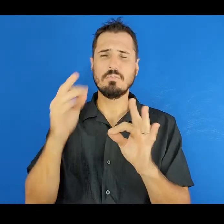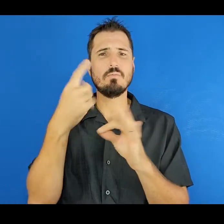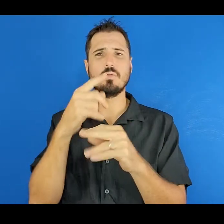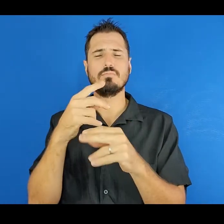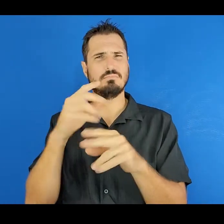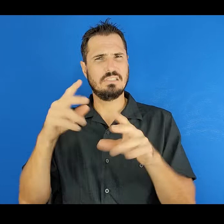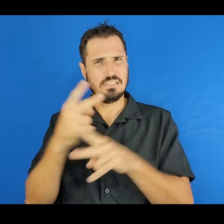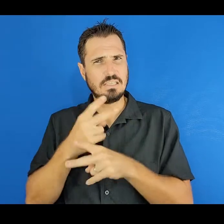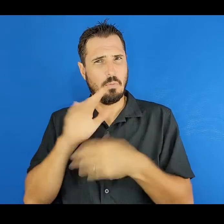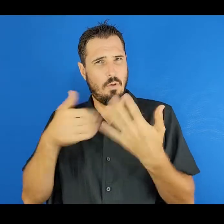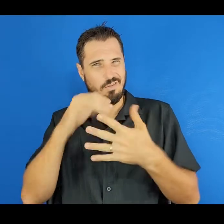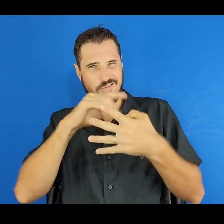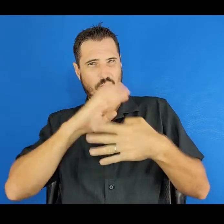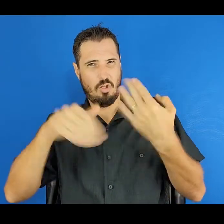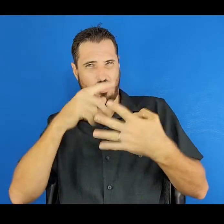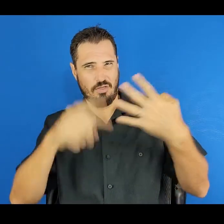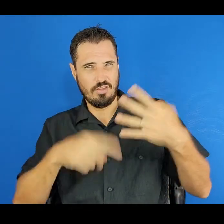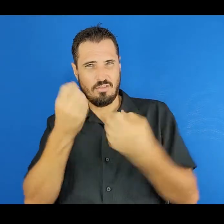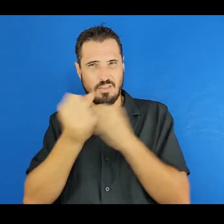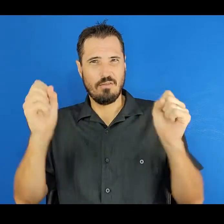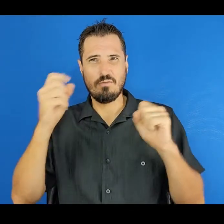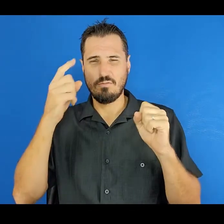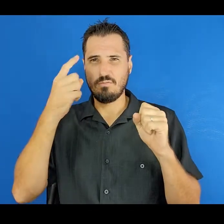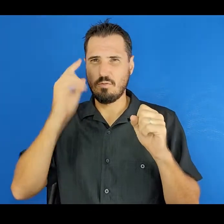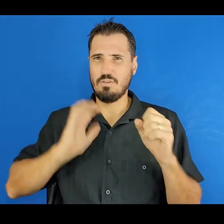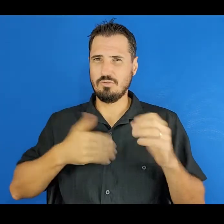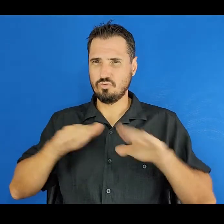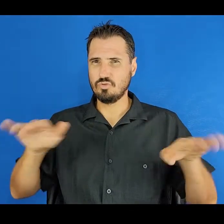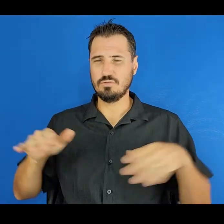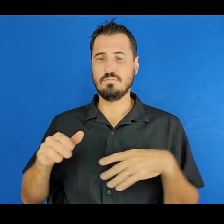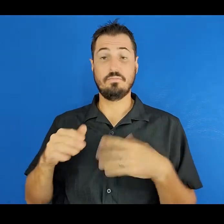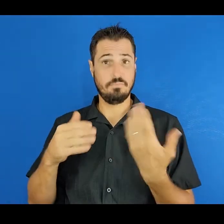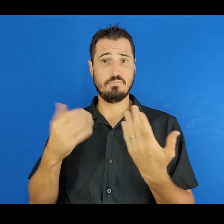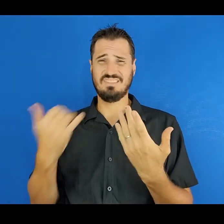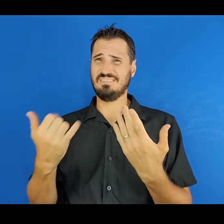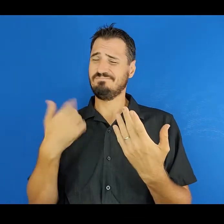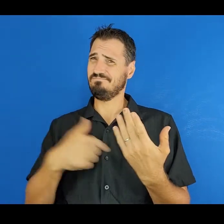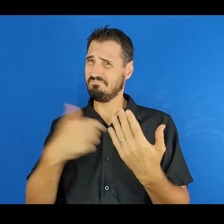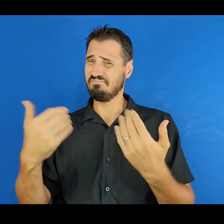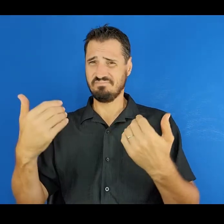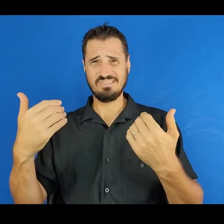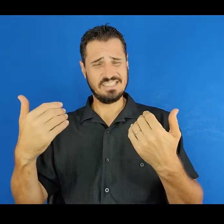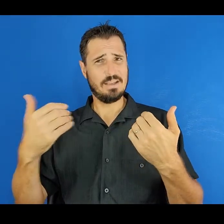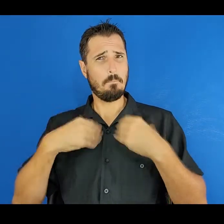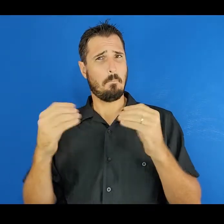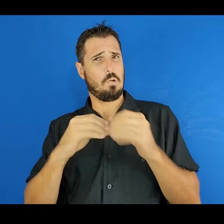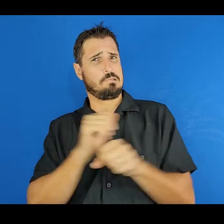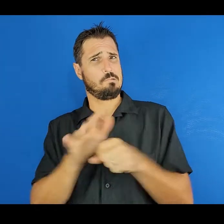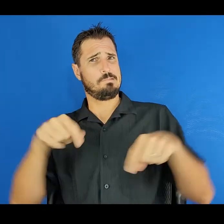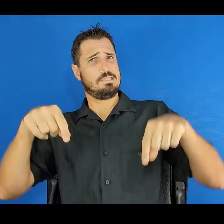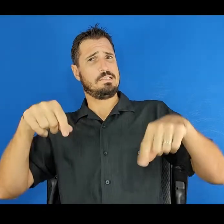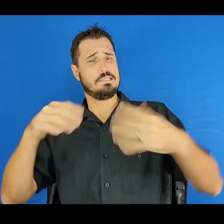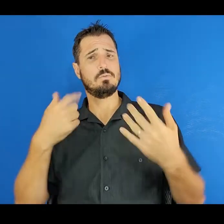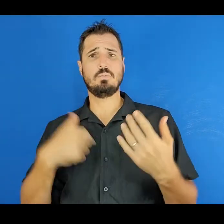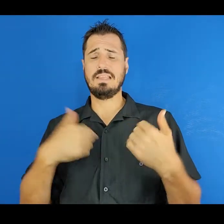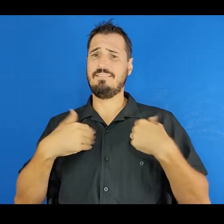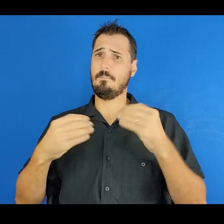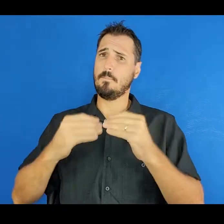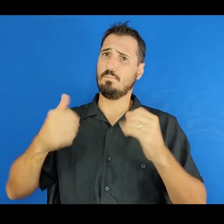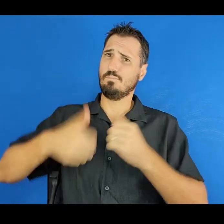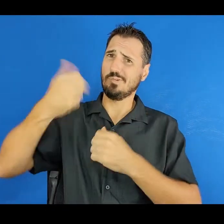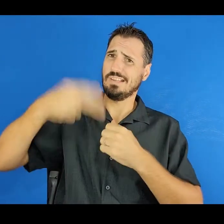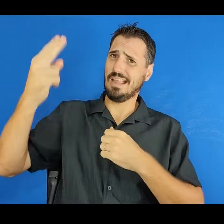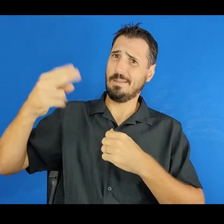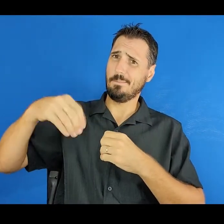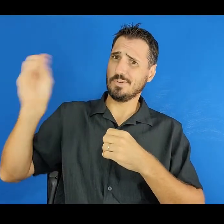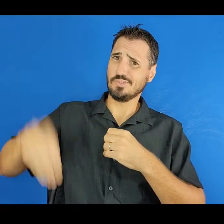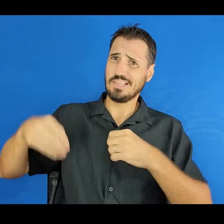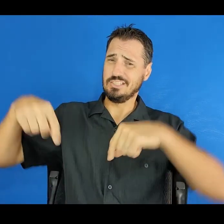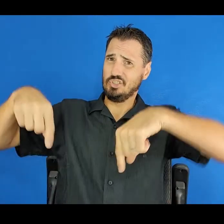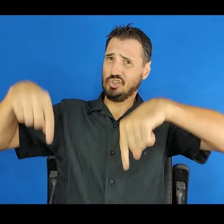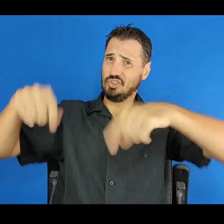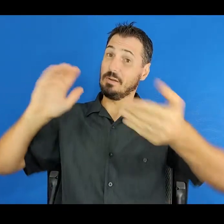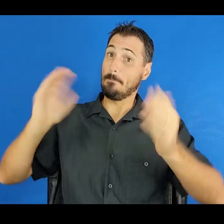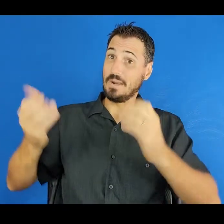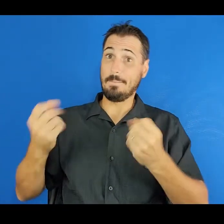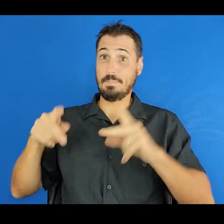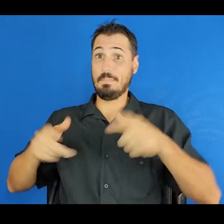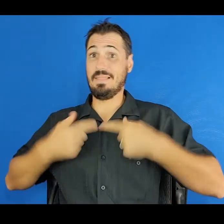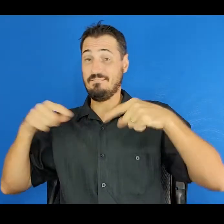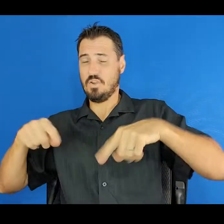Our daily case count on island remains elevated. We currently have the highest case rate per capita in the state, and the highest test positivity rate in the state. Thankfully, our case count is